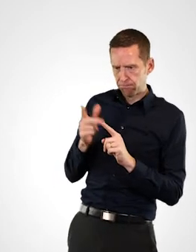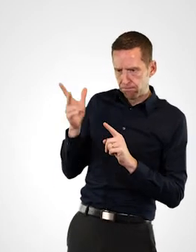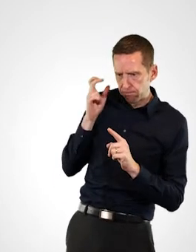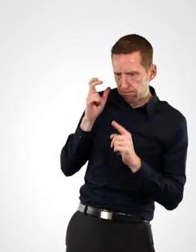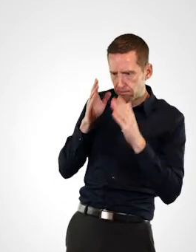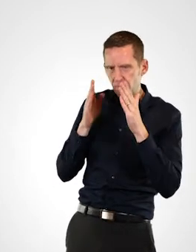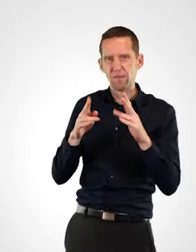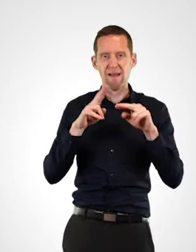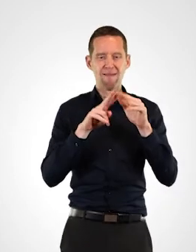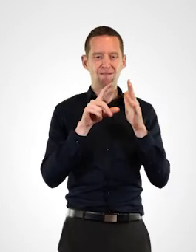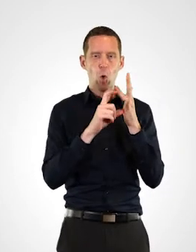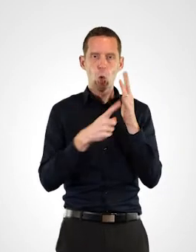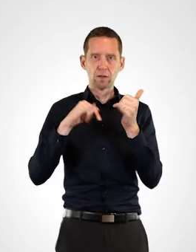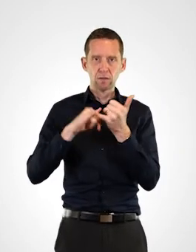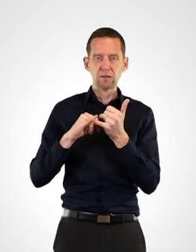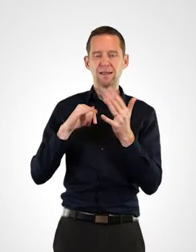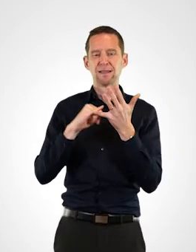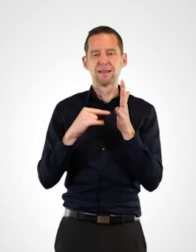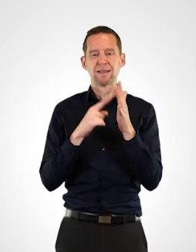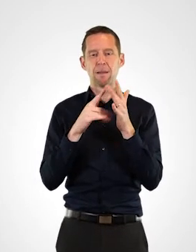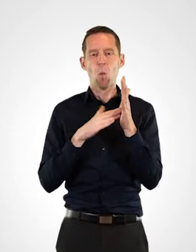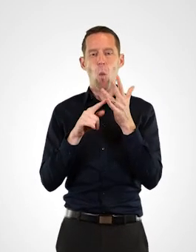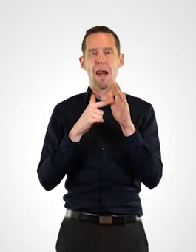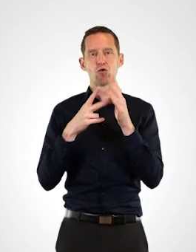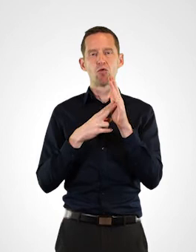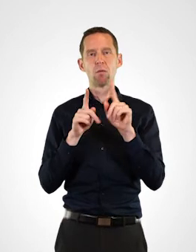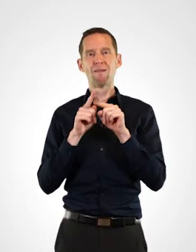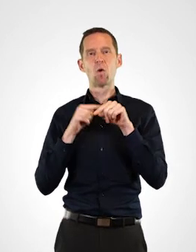You might be familiar with focused stimulation as a language stimulation technique